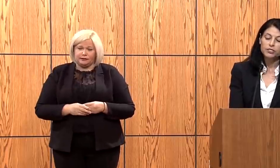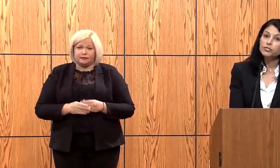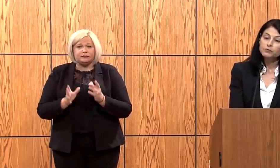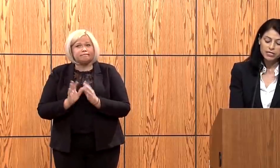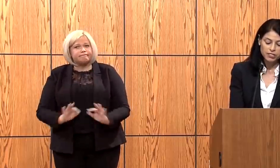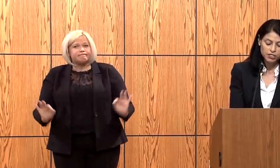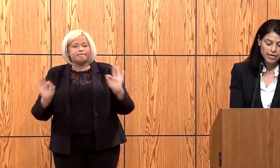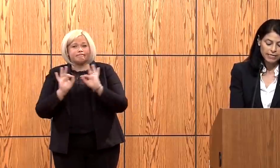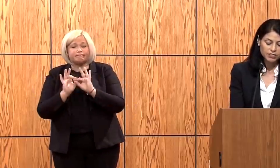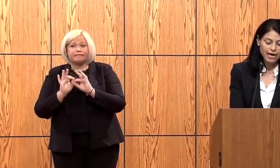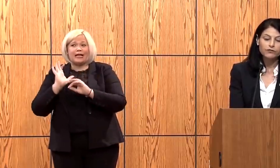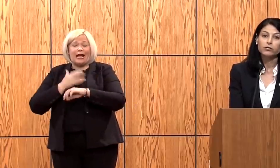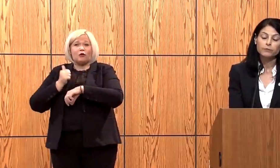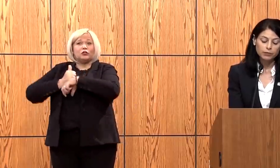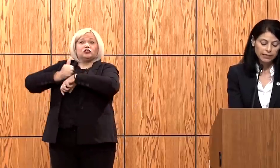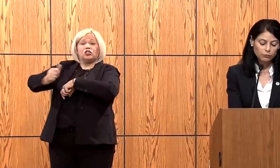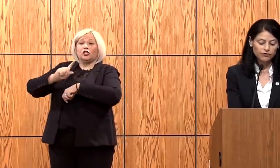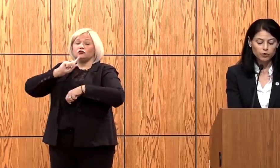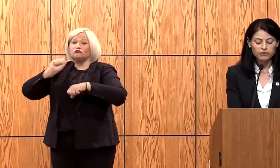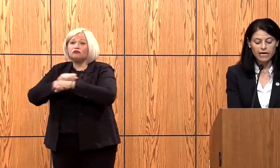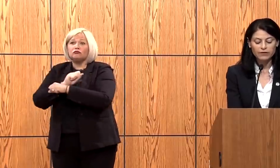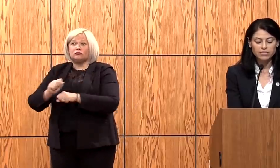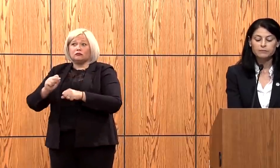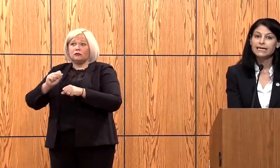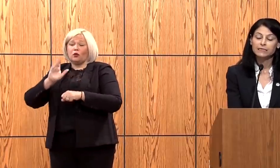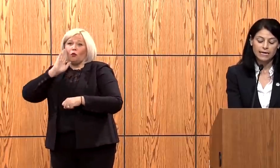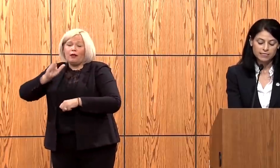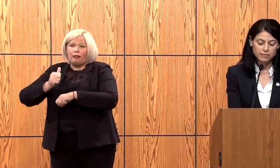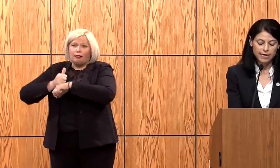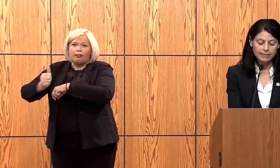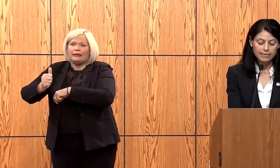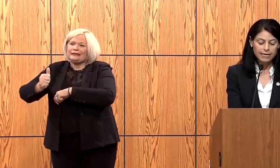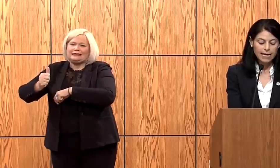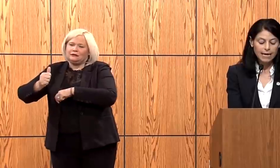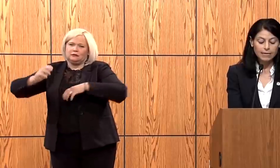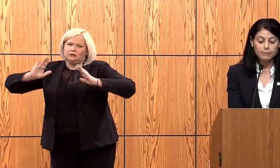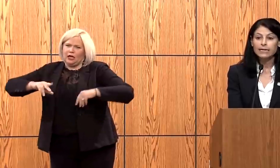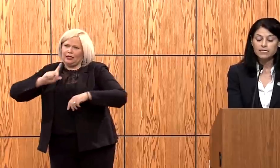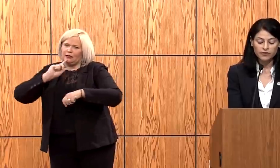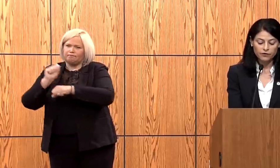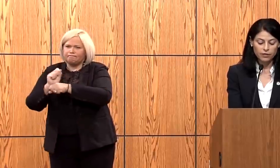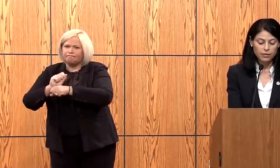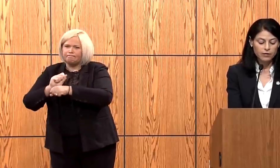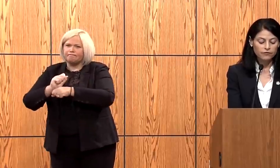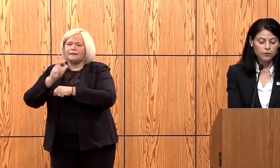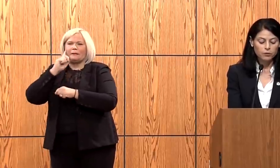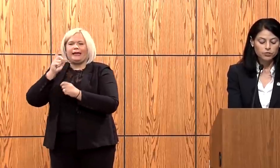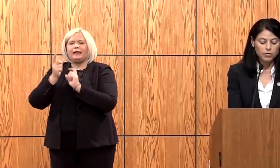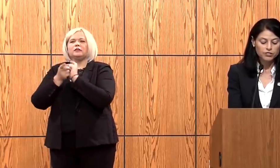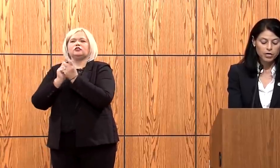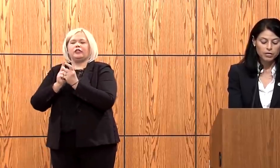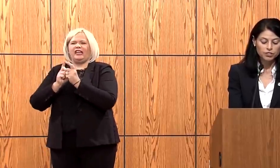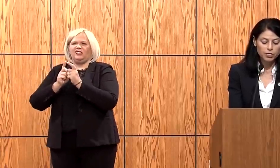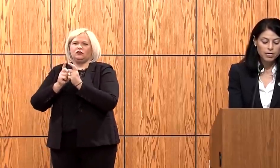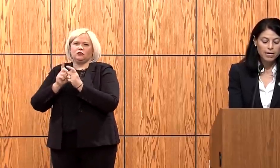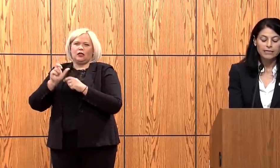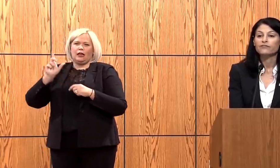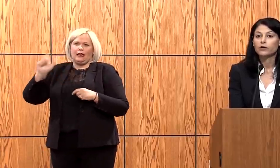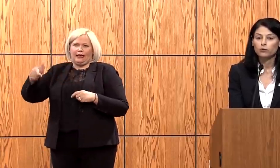OFFICIALS, INCLUDING THE GOVERNOR OF MICHIGAN. GOVERNOR OF MICHIGAN. NOW. NOW. >> IT’S IMPORTANT TO NOTE THAT IT’S IMPORTANT TO NOTE THAT THESE CHARGES ARE SUBJECT TO THESE CHARGES ARE SUBJECT TO CHANGE AFTER A COMPLETE REVIEW CHANGE AFTER A COMPLETE REVIEW OF THE EVIDENCE OBTAINED LAST